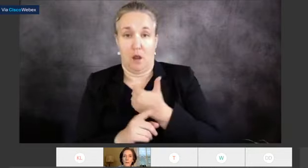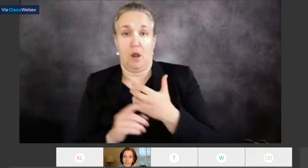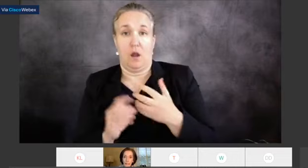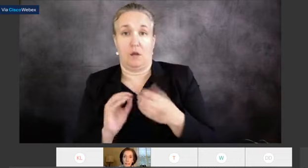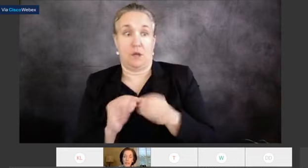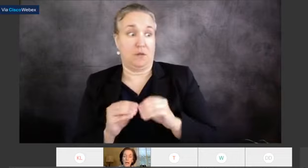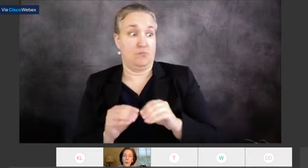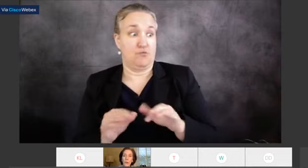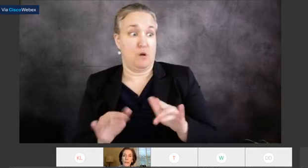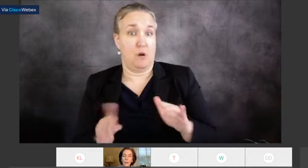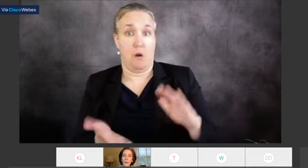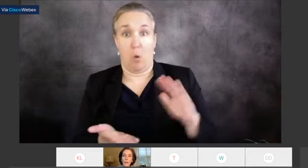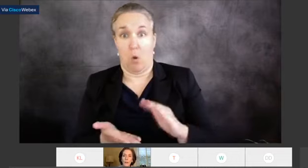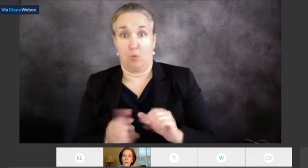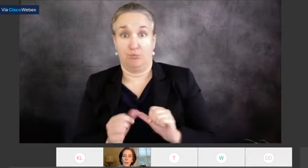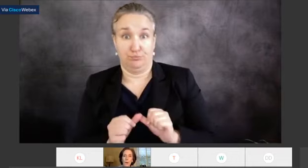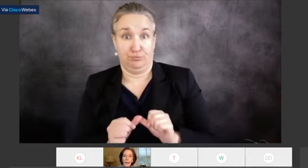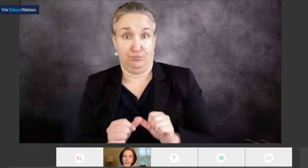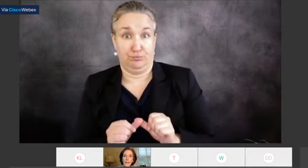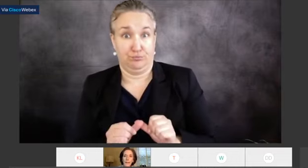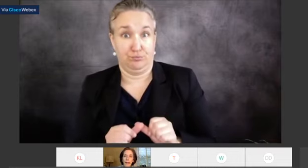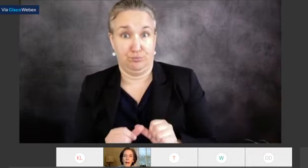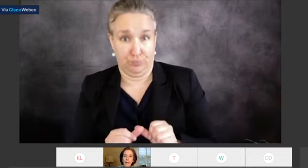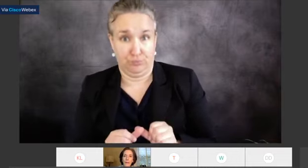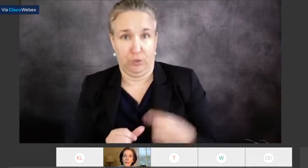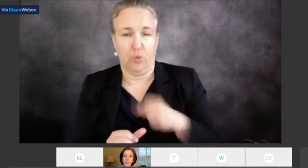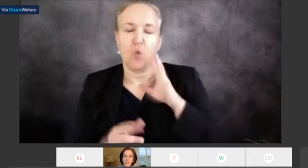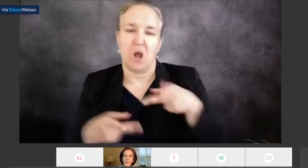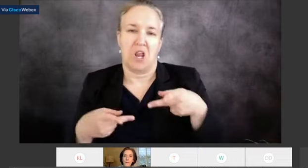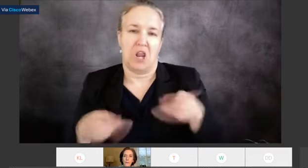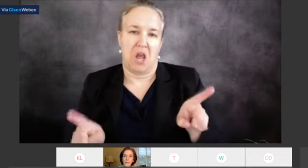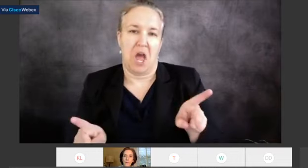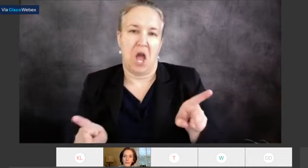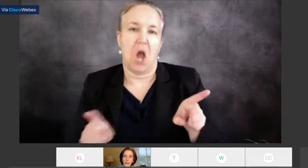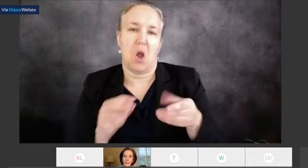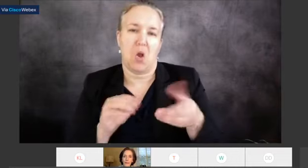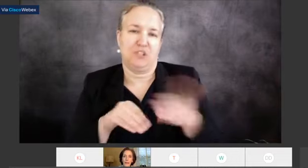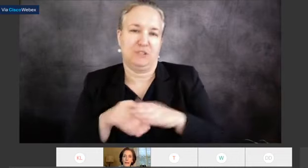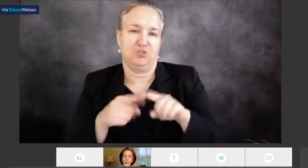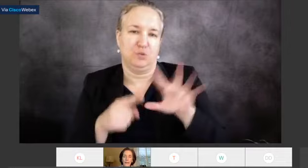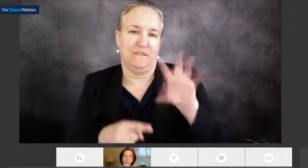today we will go ahead and allow that increase to 50 percent uh at the